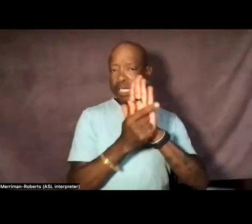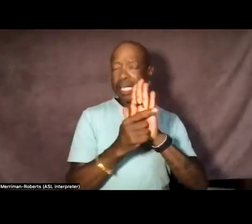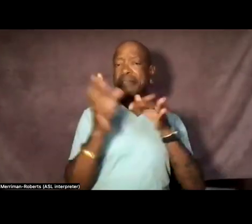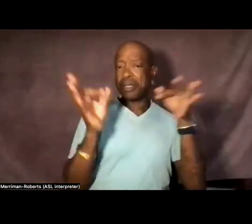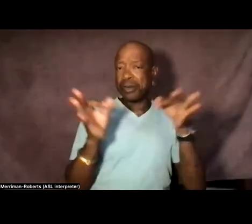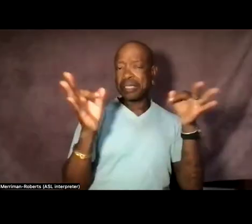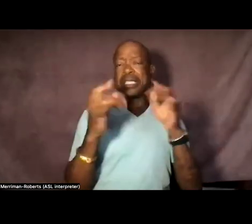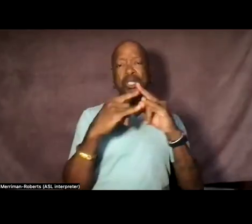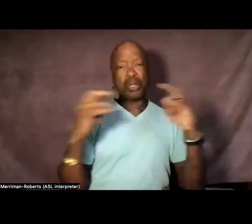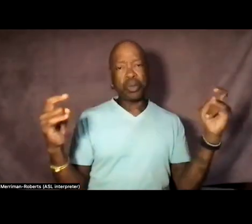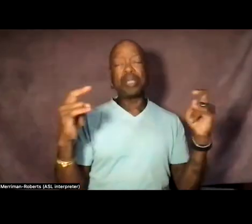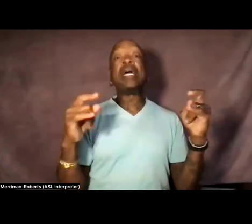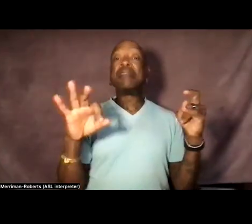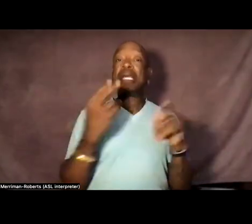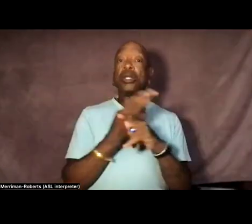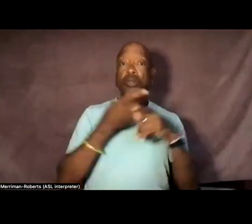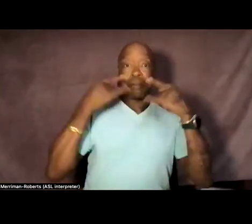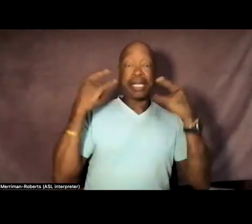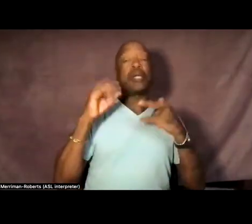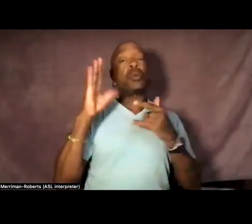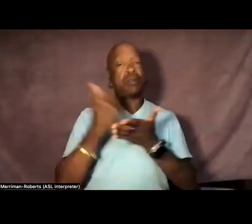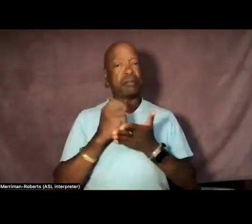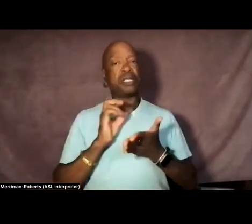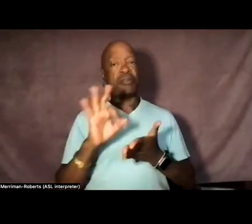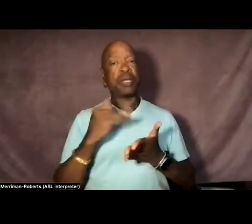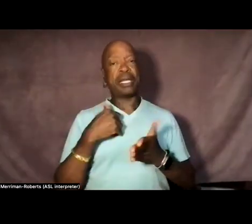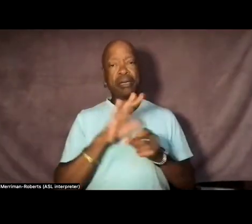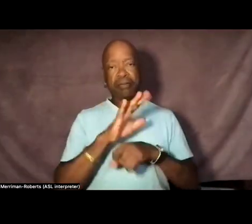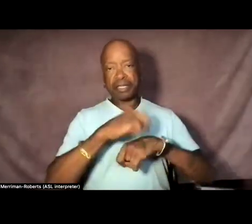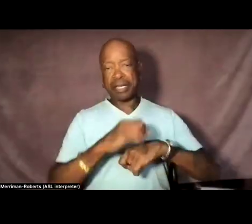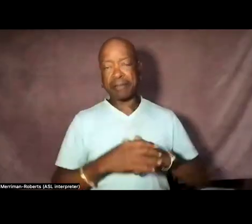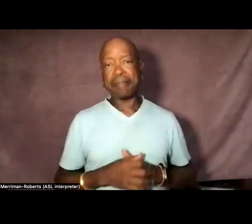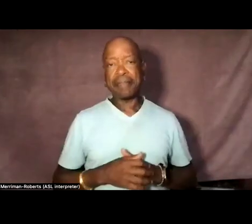this would have helped us if we had had the time creating predefined roles would have helped those